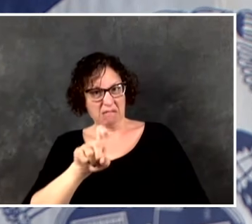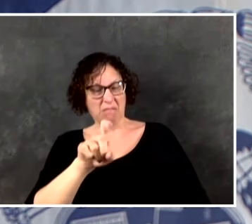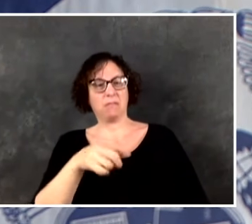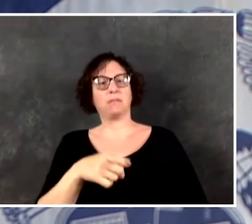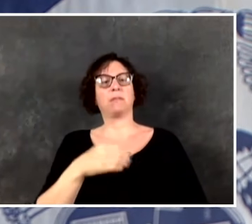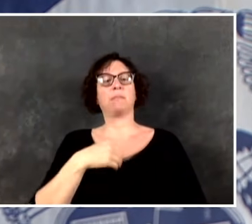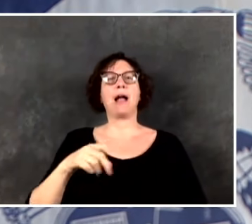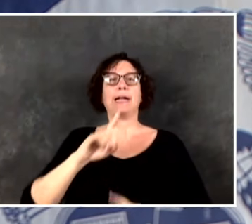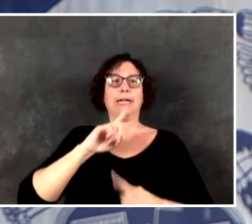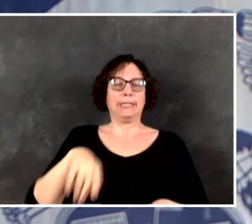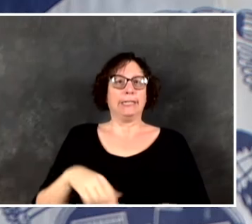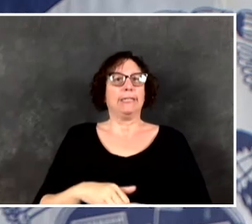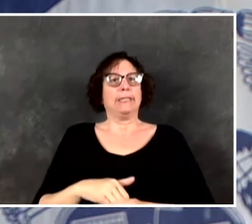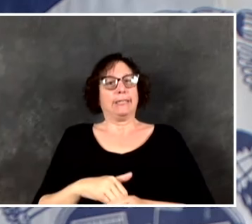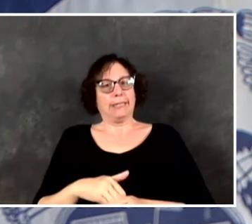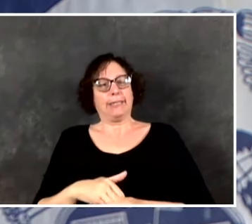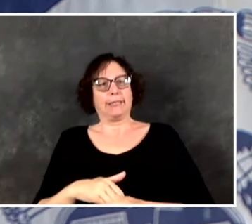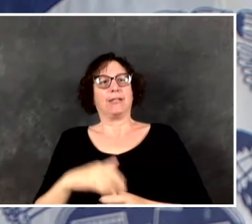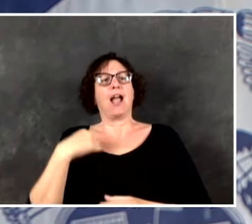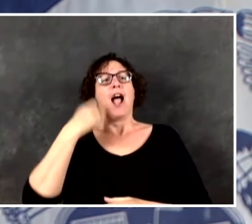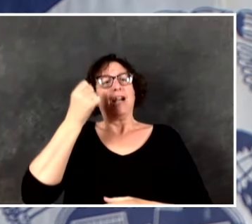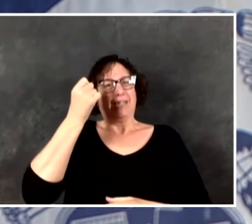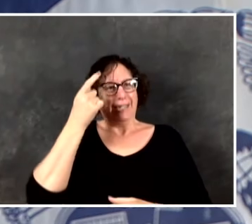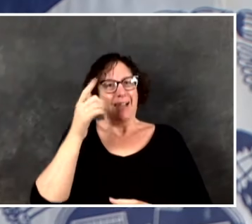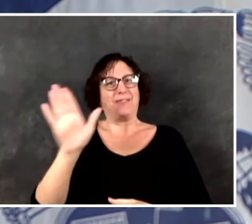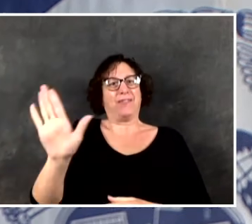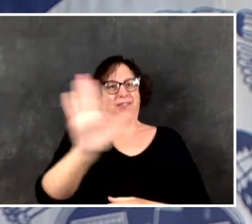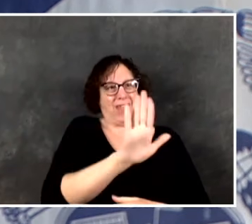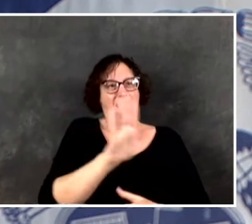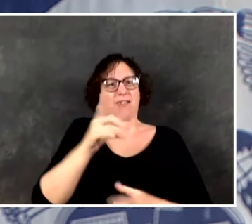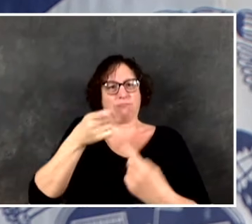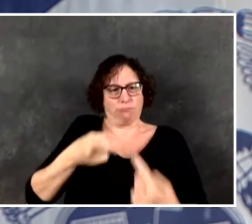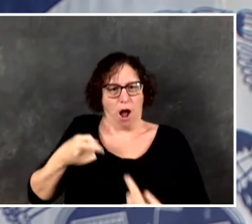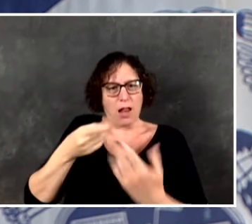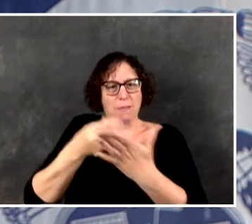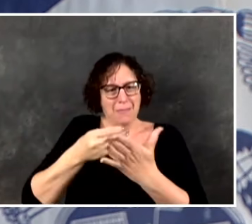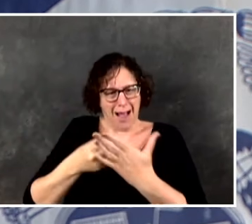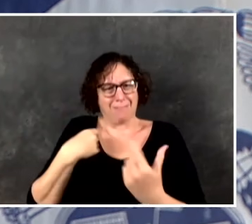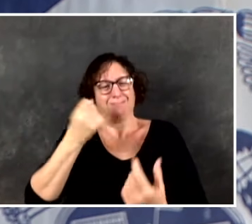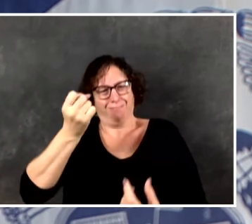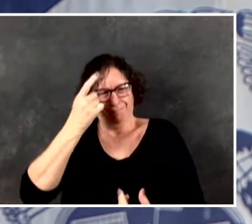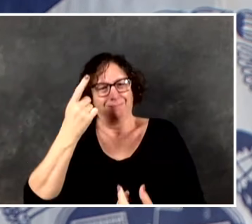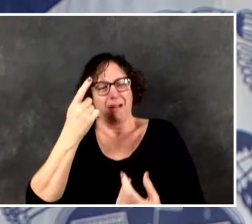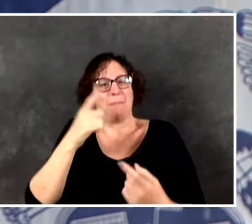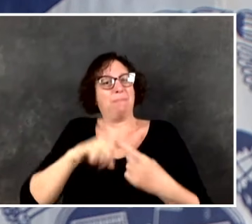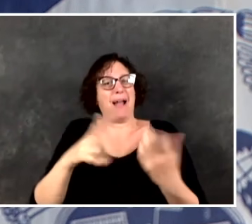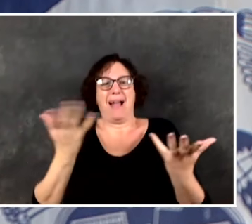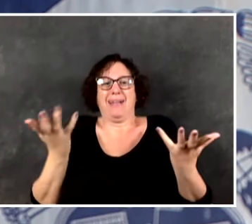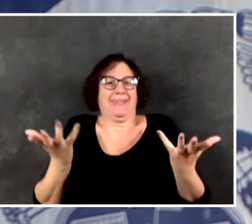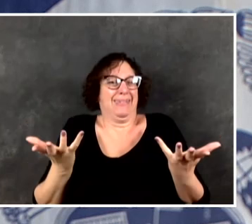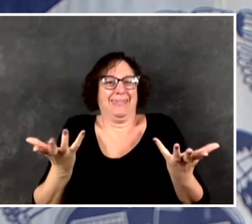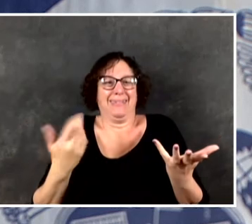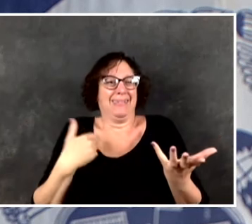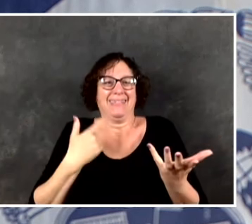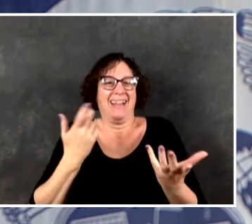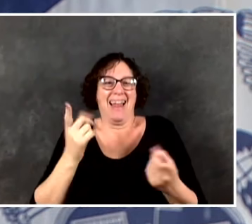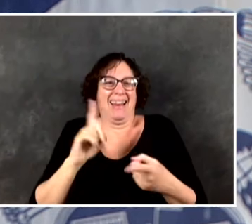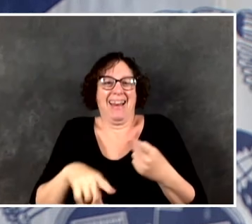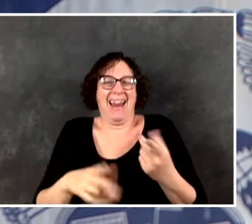RENT. ALEXA, I DON'T THINK IT MASKE SENSE -- I UNDERSTAND PEOPLE'S PAIN TO SAY THE LEAST. I UNDERSTAND SO PEOPLE ARE